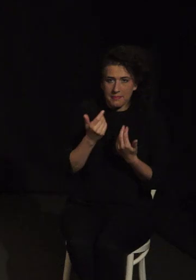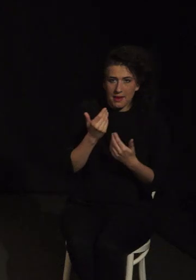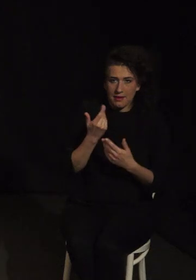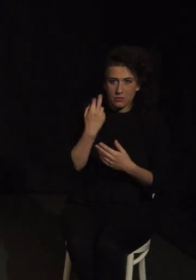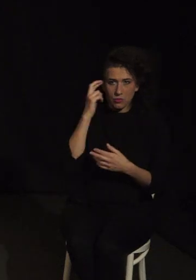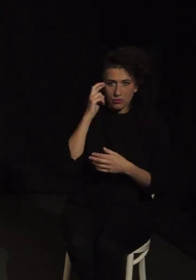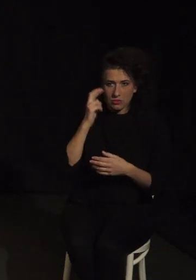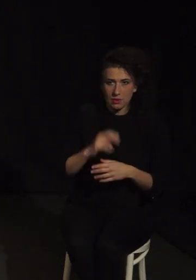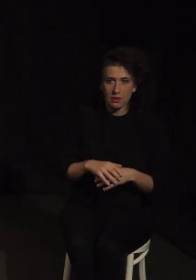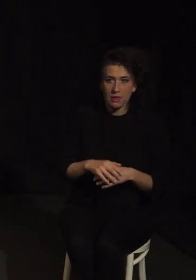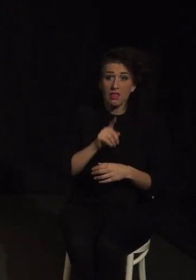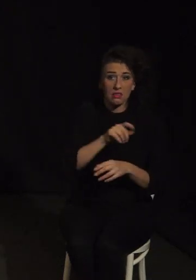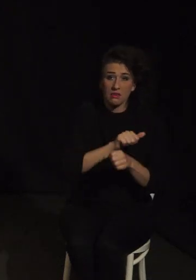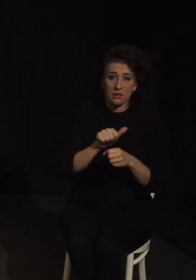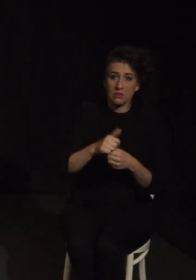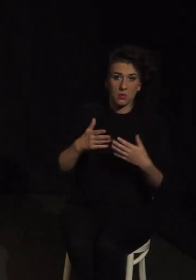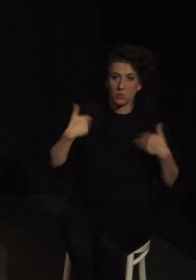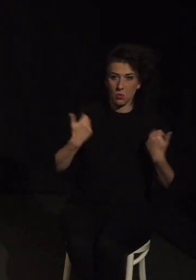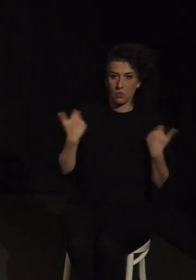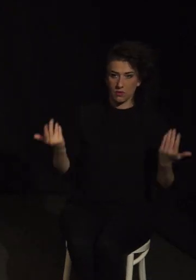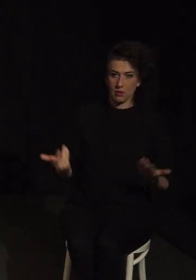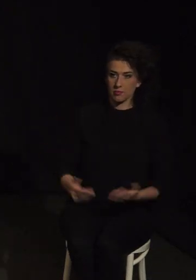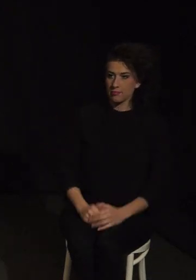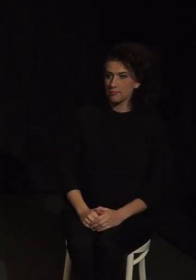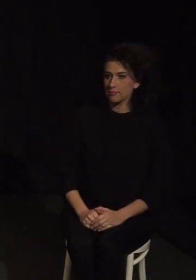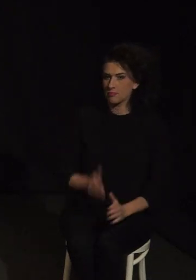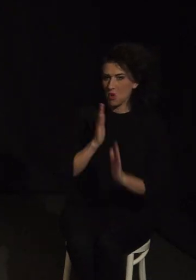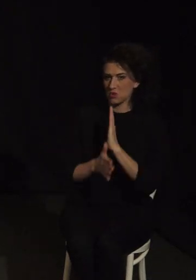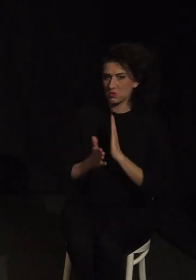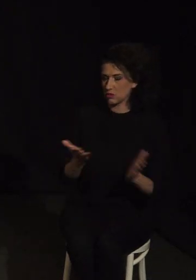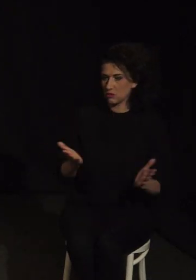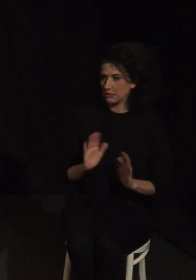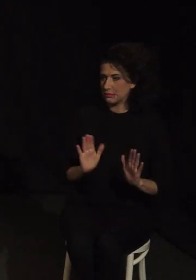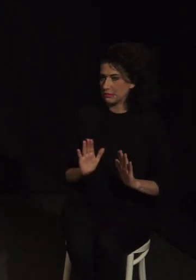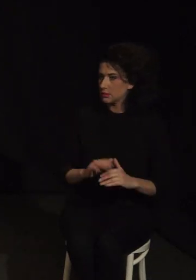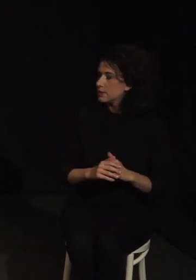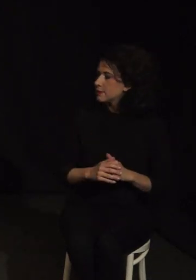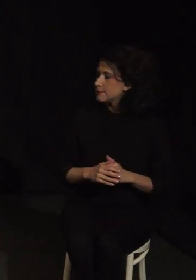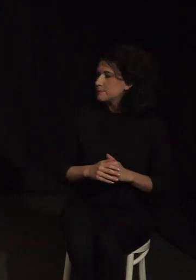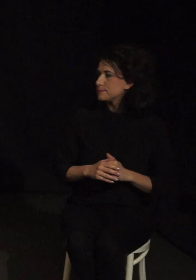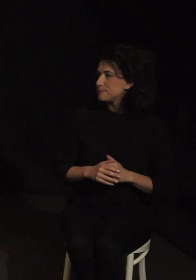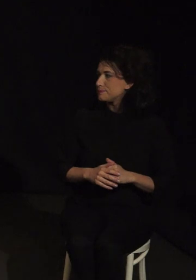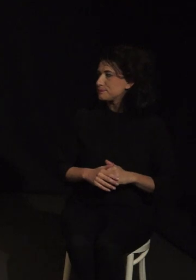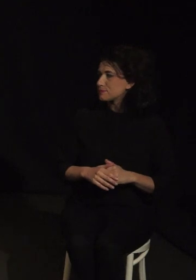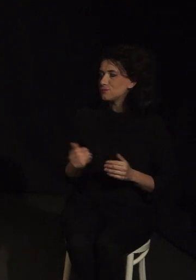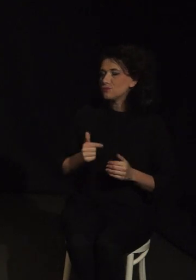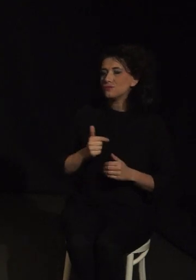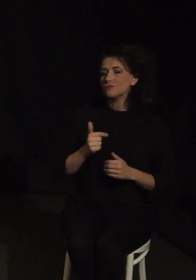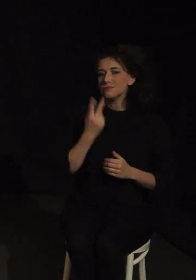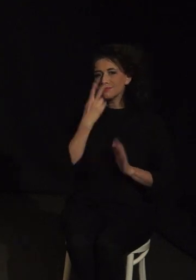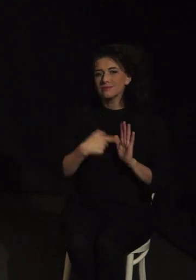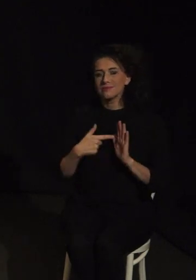when we say "Ty jesteś jak zdrowie." I must somehow reveal my attitude